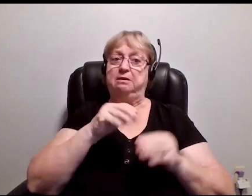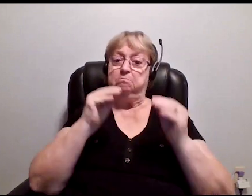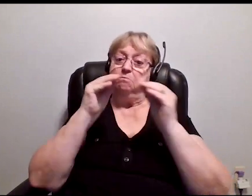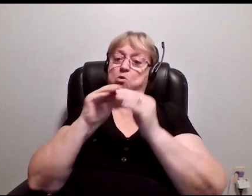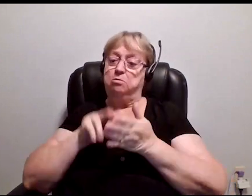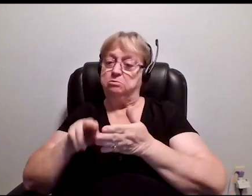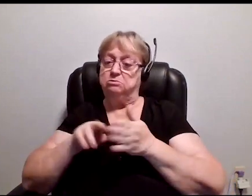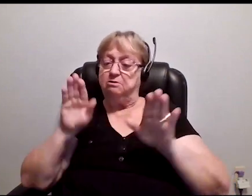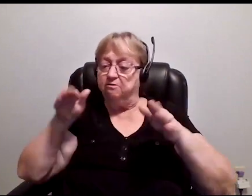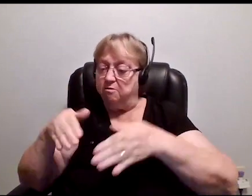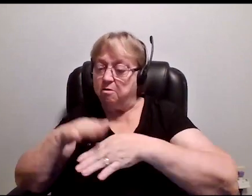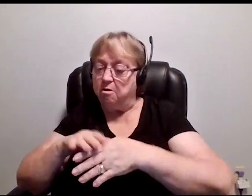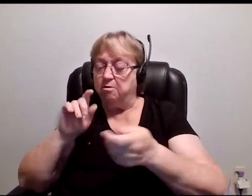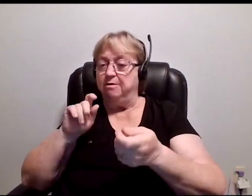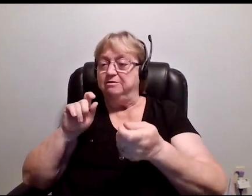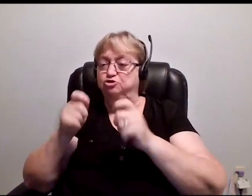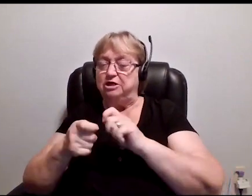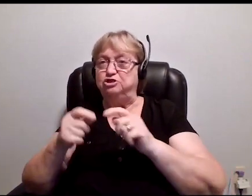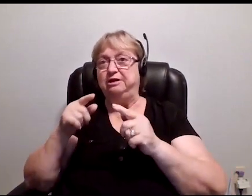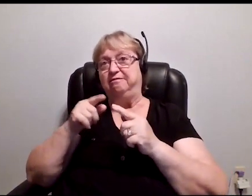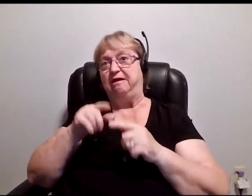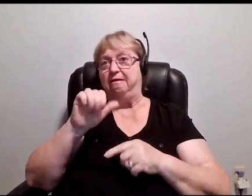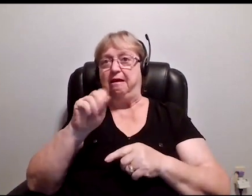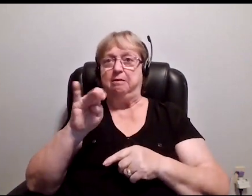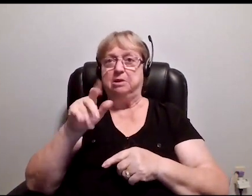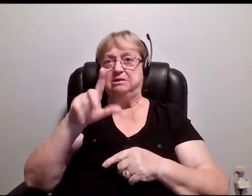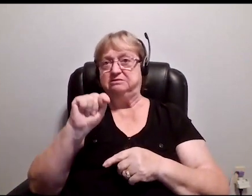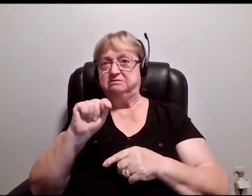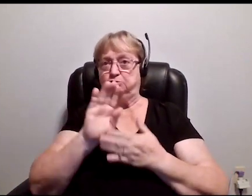on changing the ableist culture in higher education.